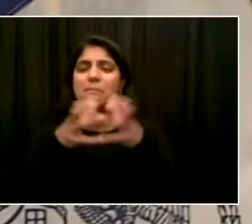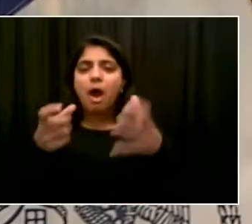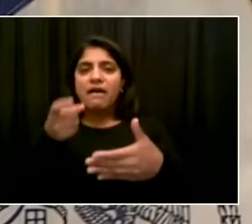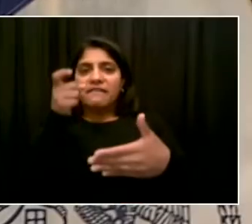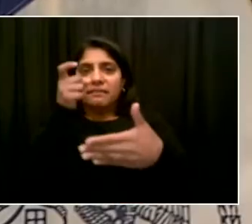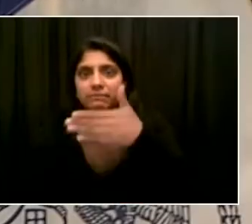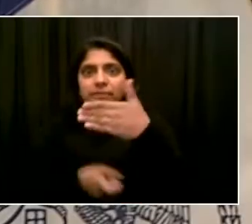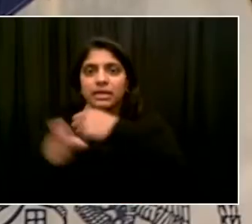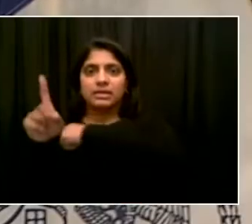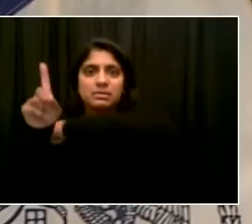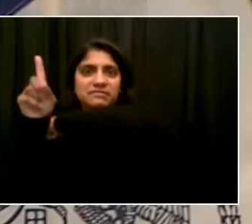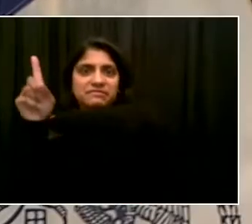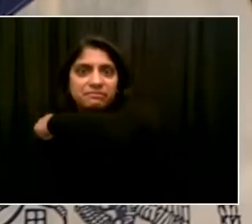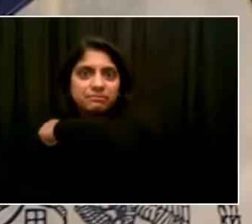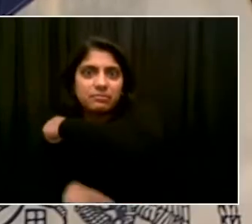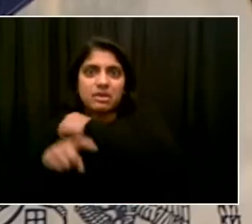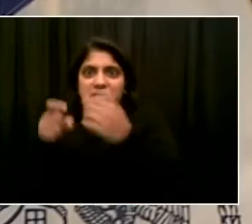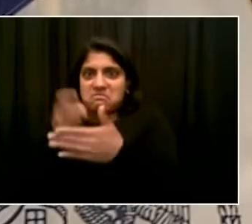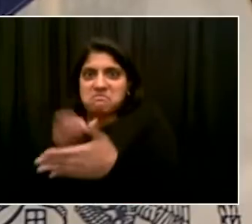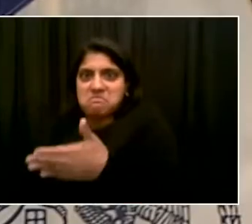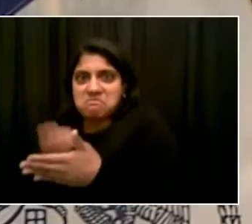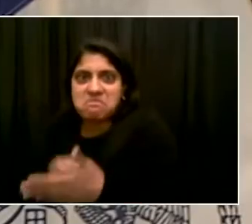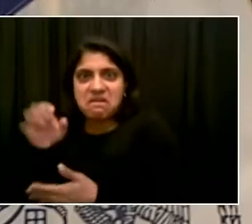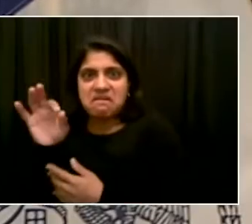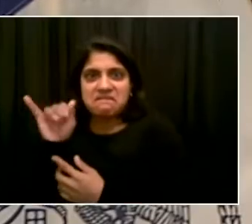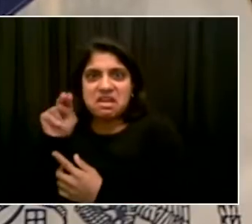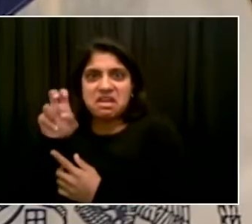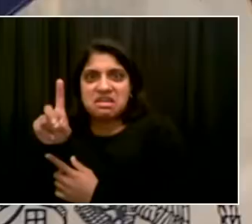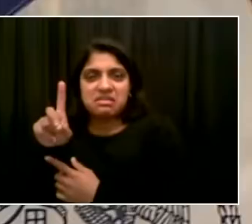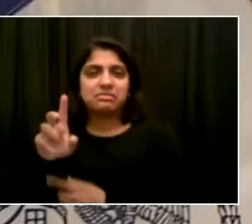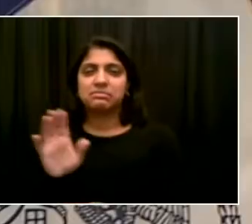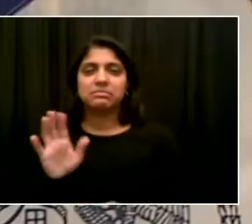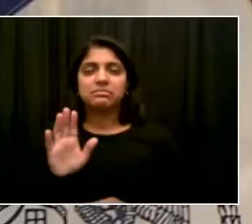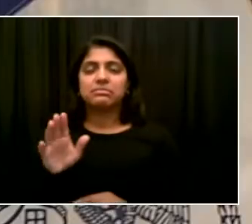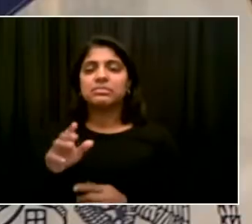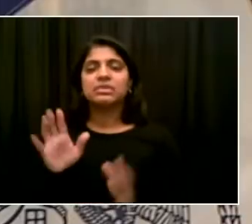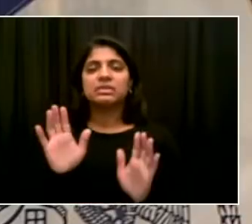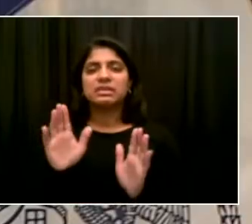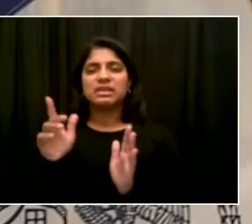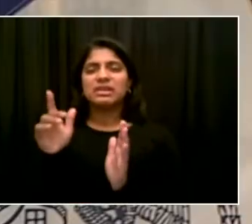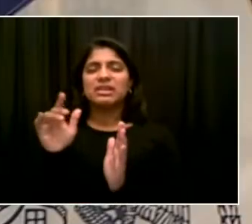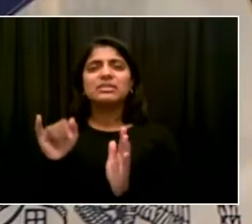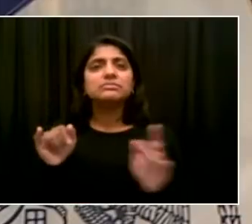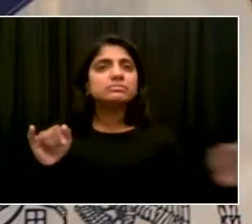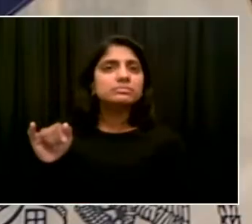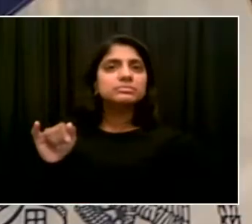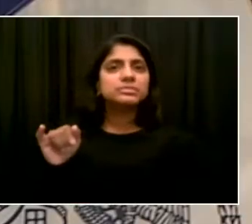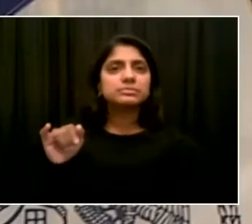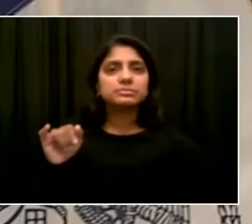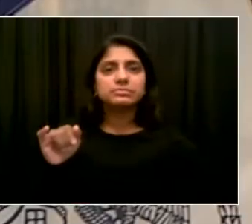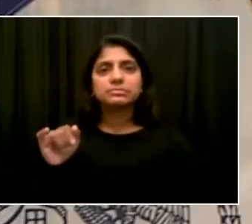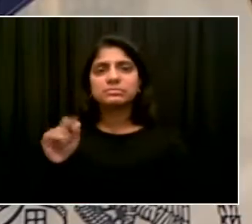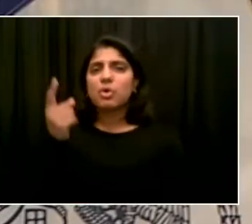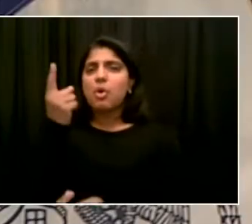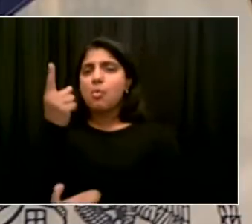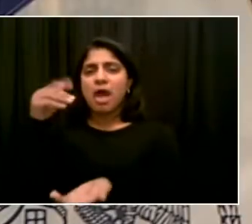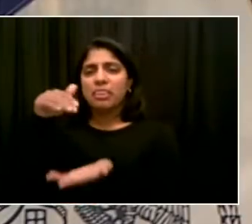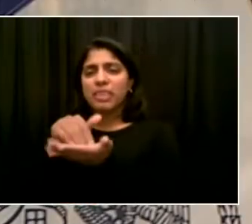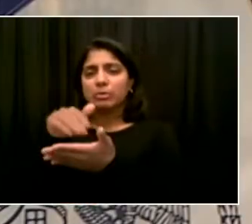USE A LOT OF PENALTIES. BUT THEY DO STARATT $1000 PER VIOLATION IF WE NEED TO USE THEM AND WE CAN